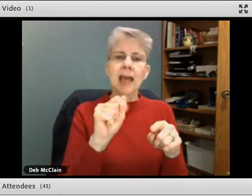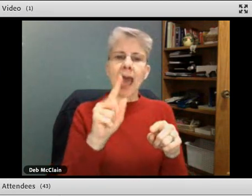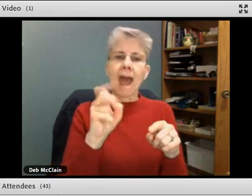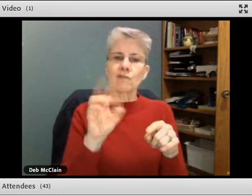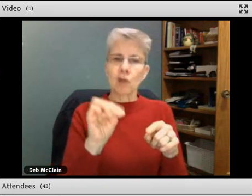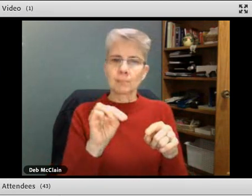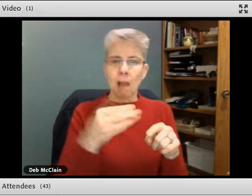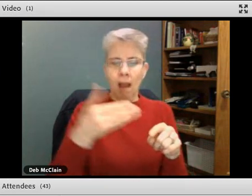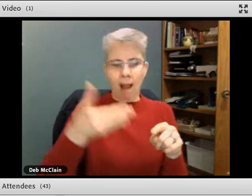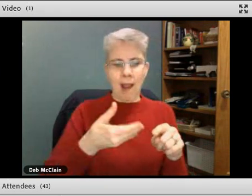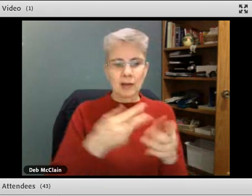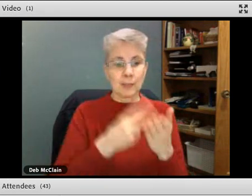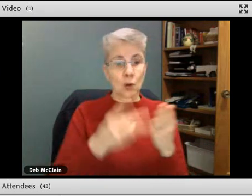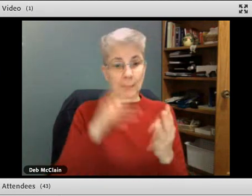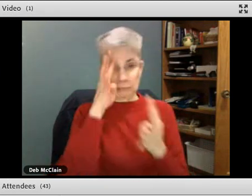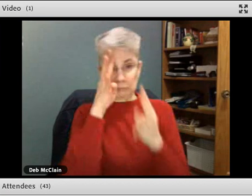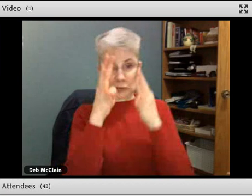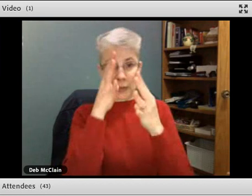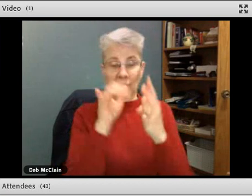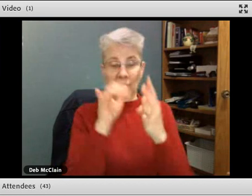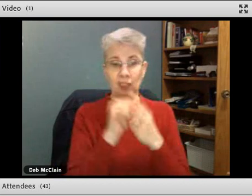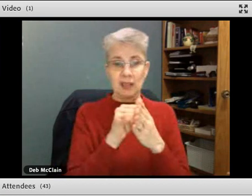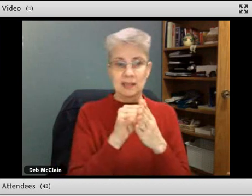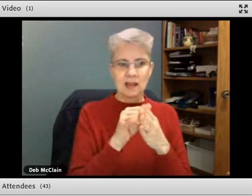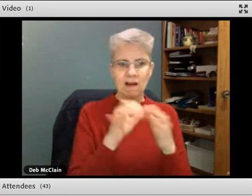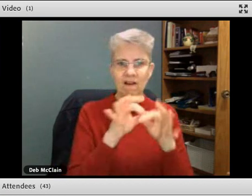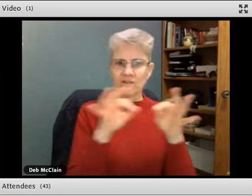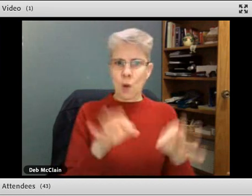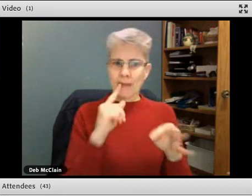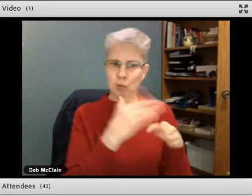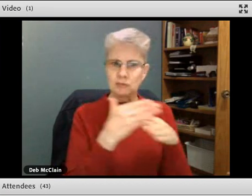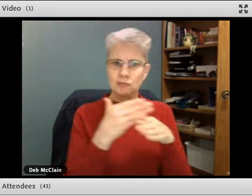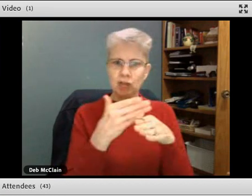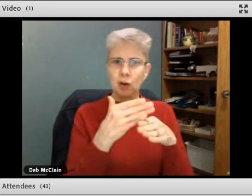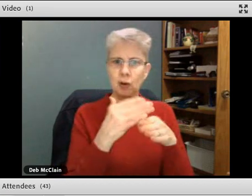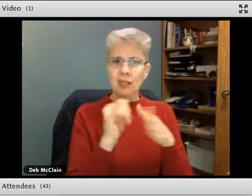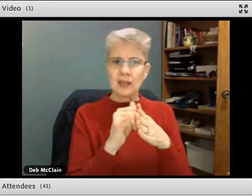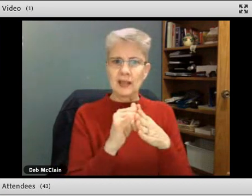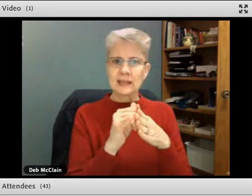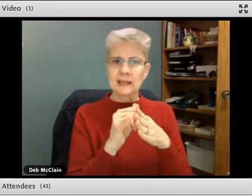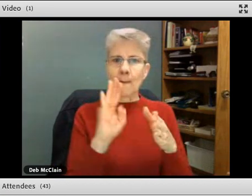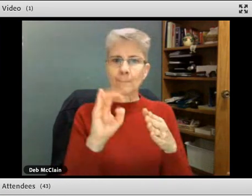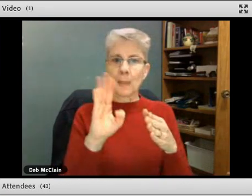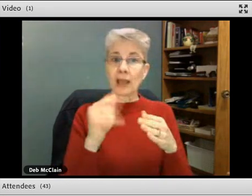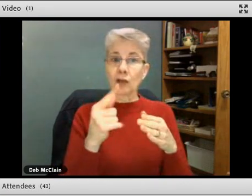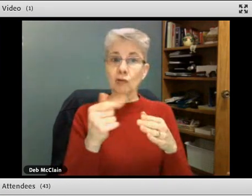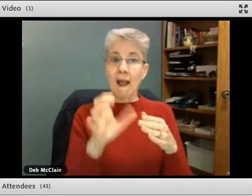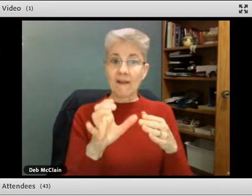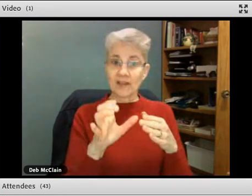to create this format for sharing this bibliographic data electronically.